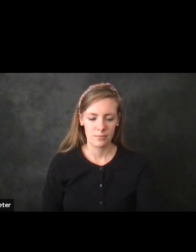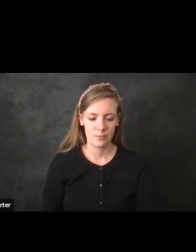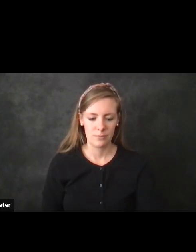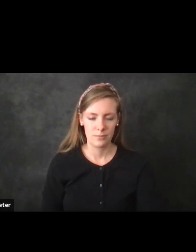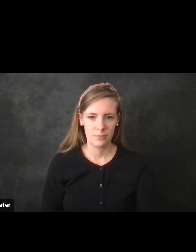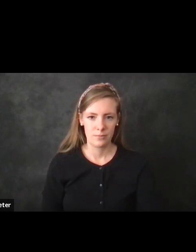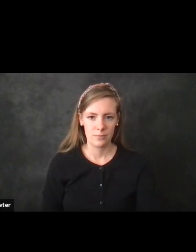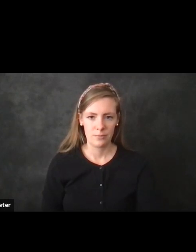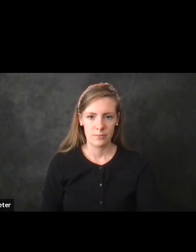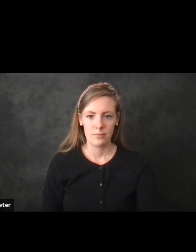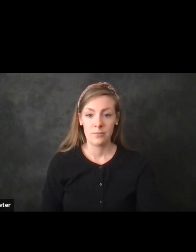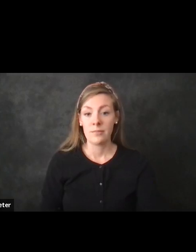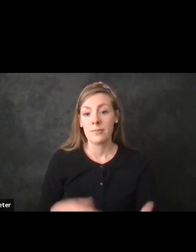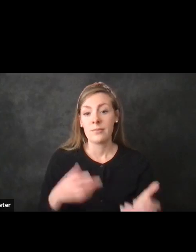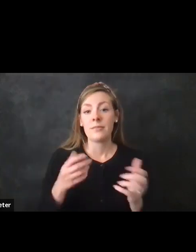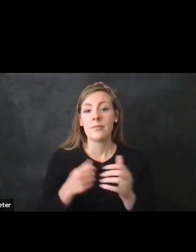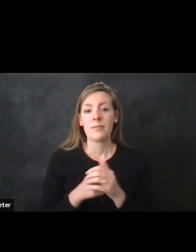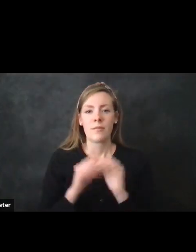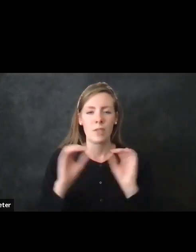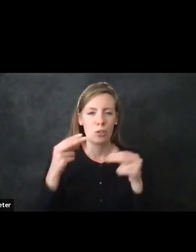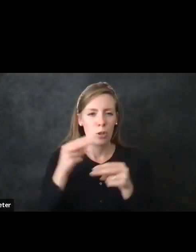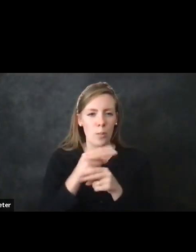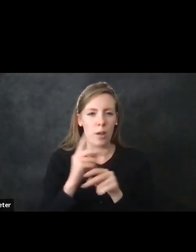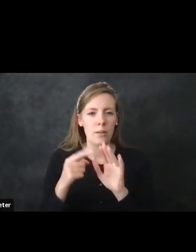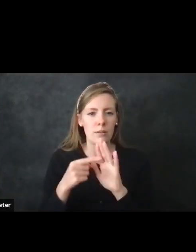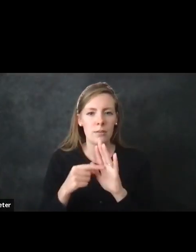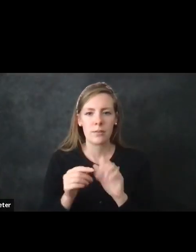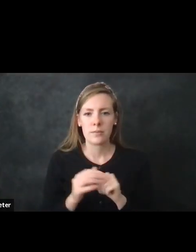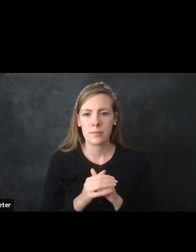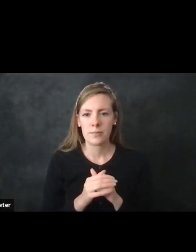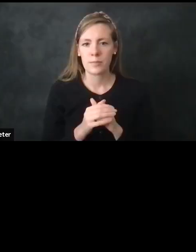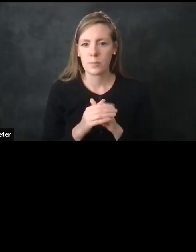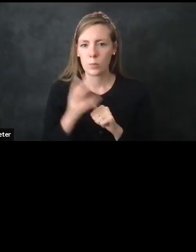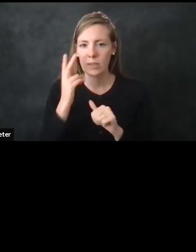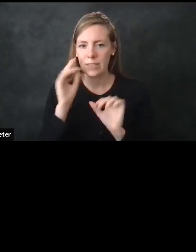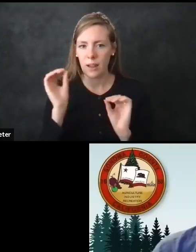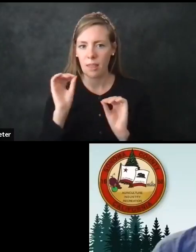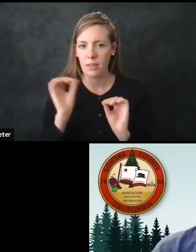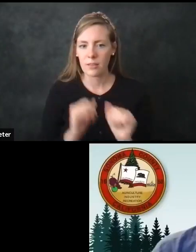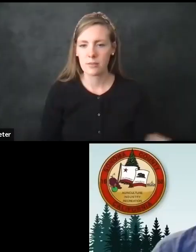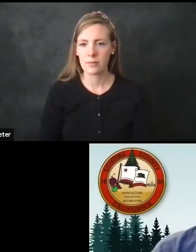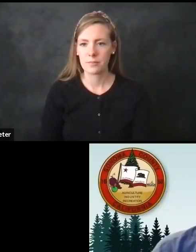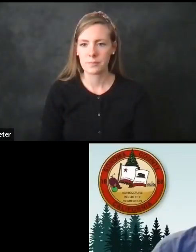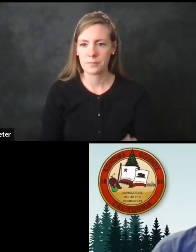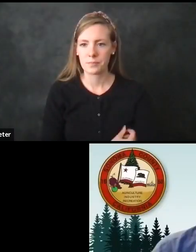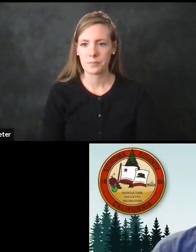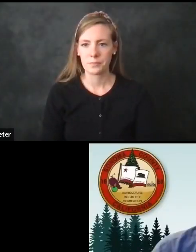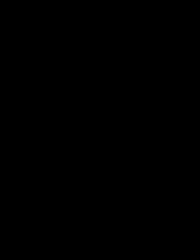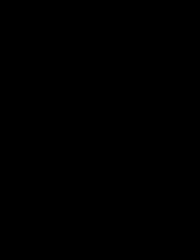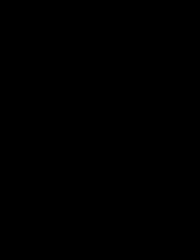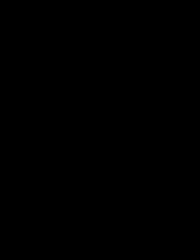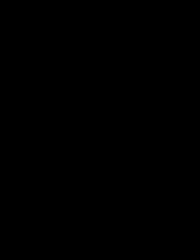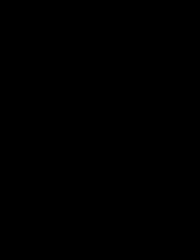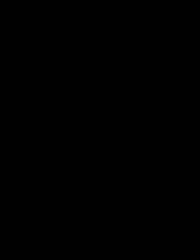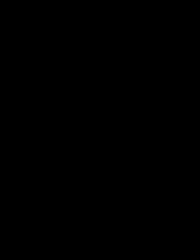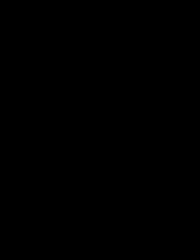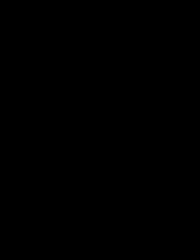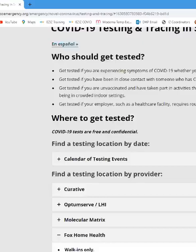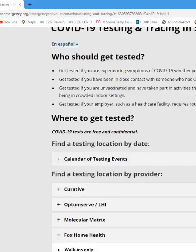Soco Emergency website in the COVID section. Dr. Kamar, we don't see your screen yet. Thank you.